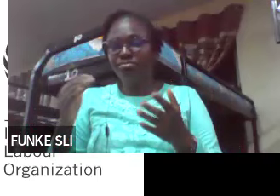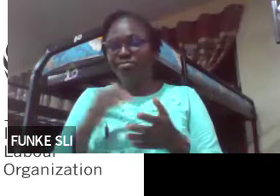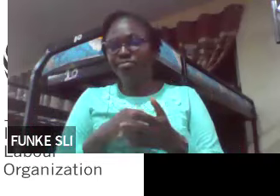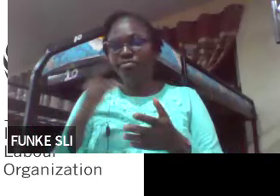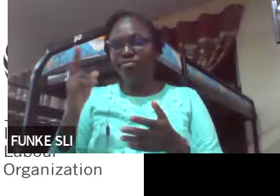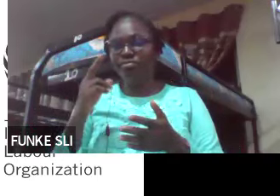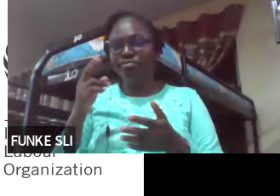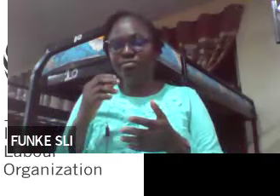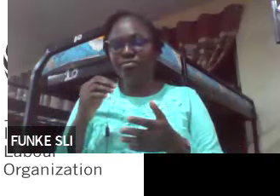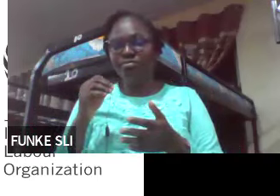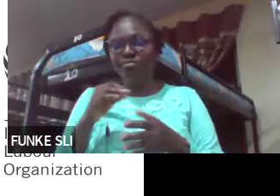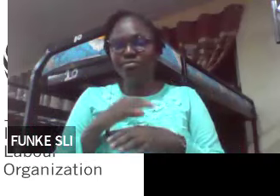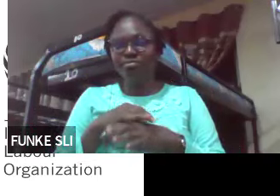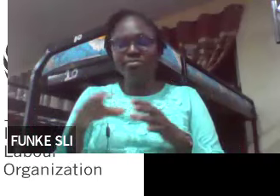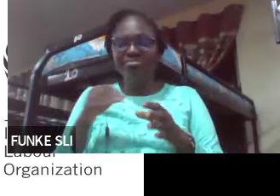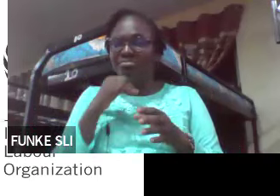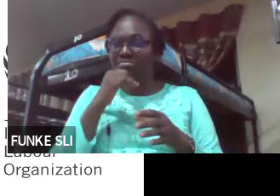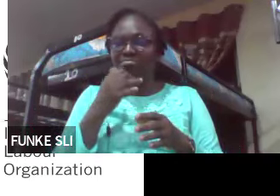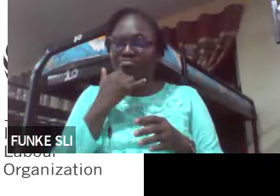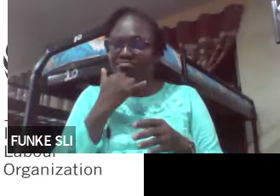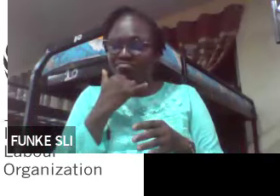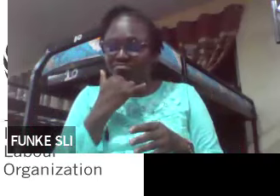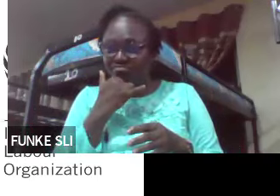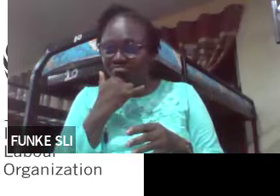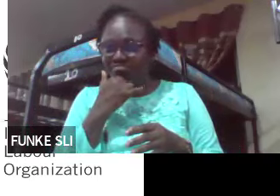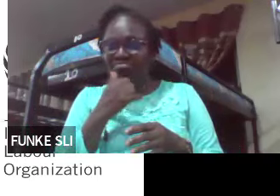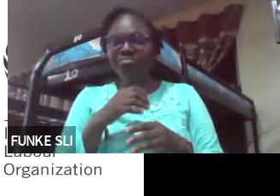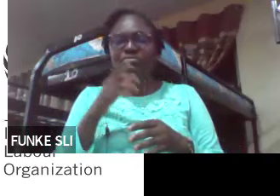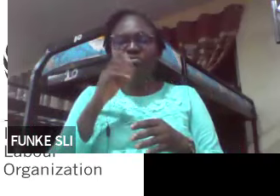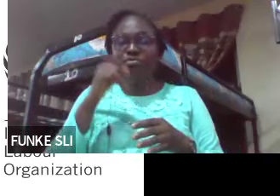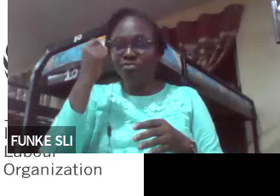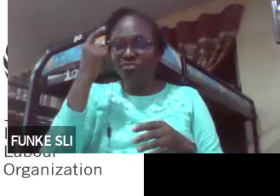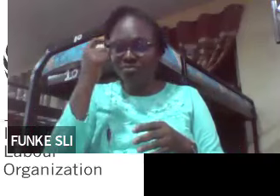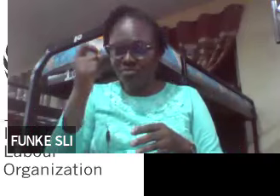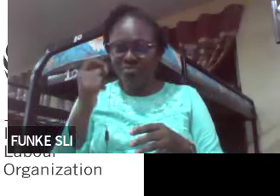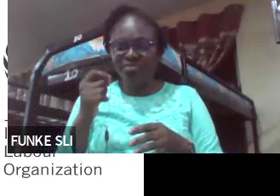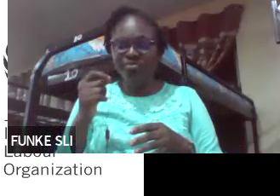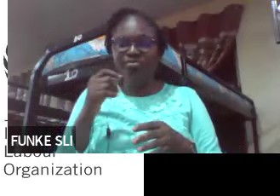Dotun Akinseinde: but wasn't doing anything illicit, he was just able to catch the tide at the Peak